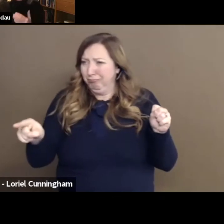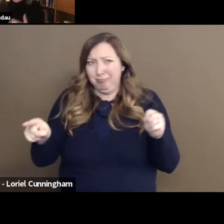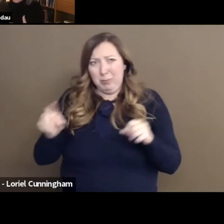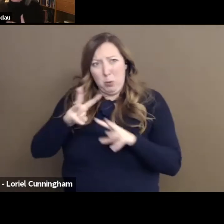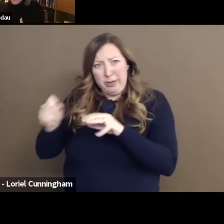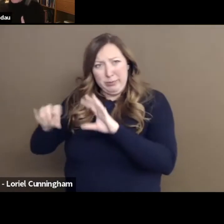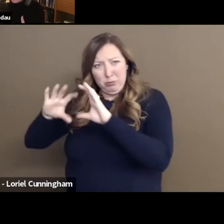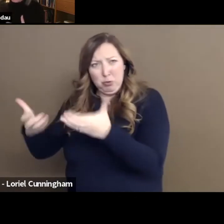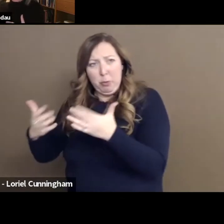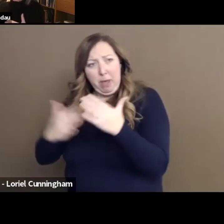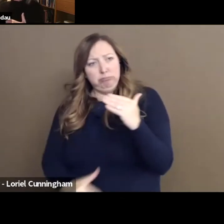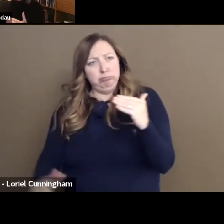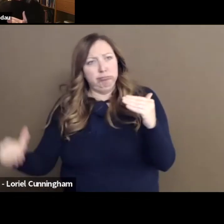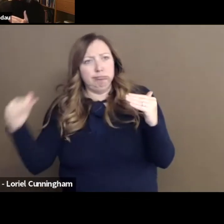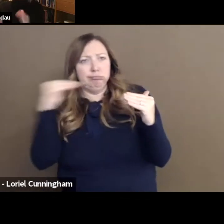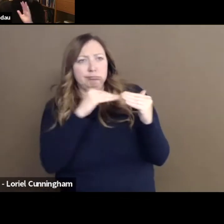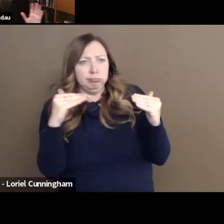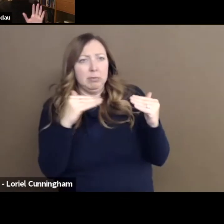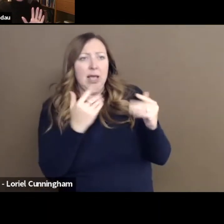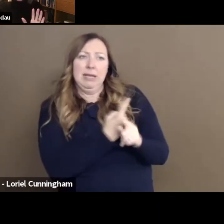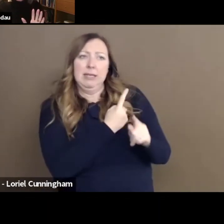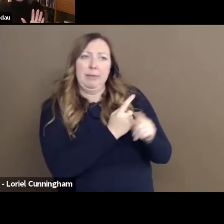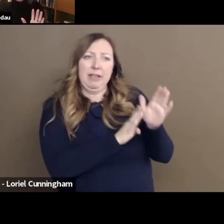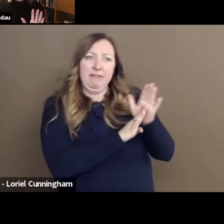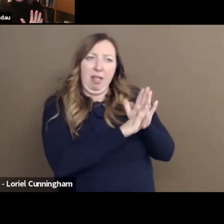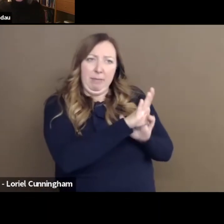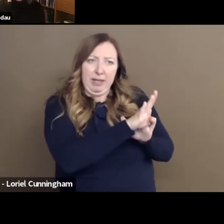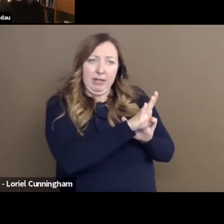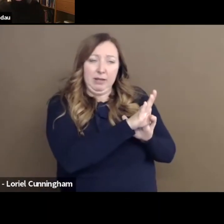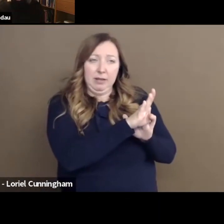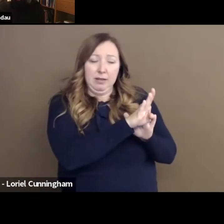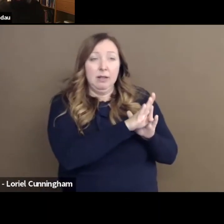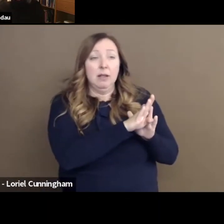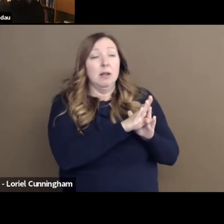mental age match or even better